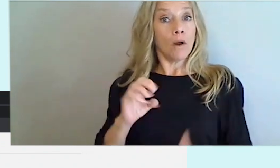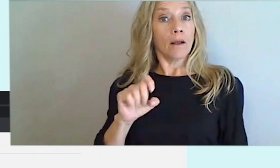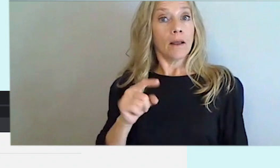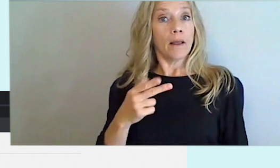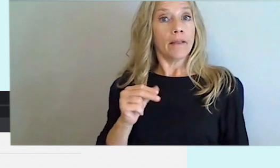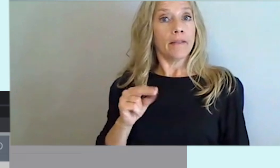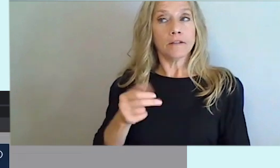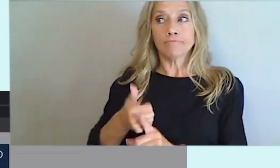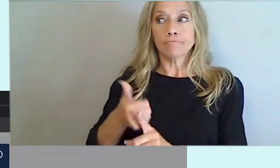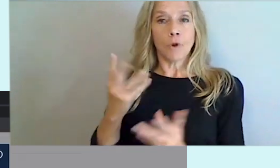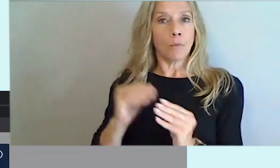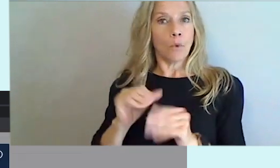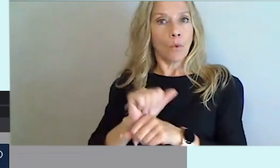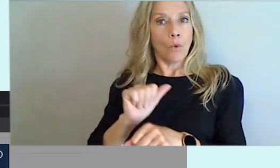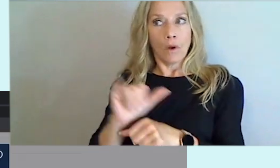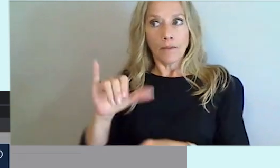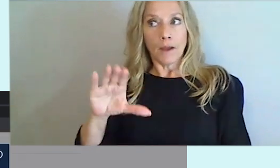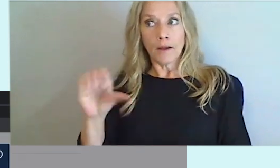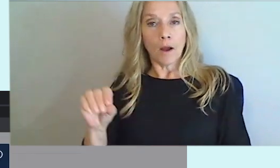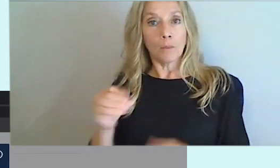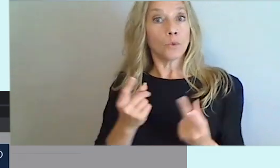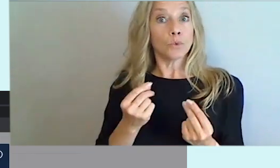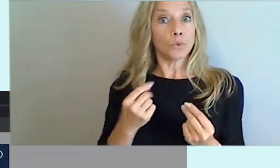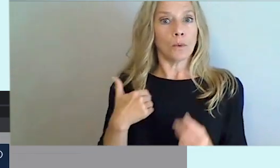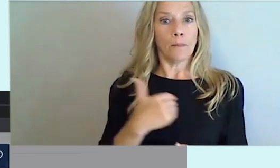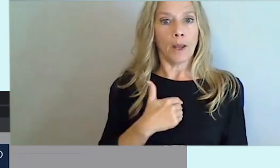the member would click Remove and answer the questions